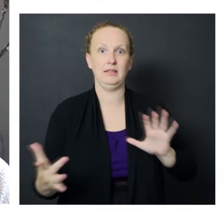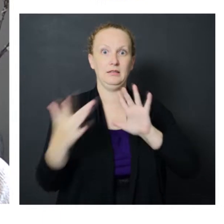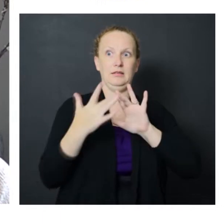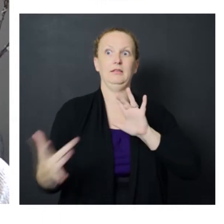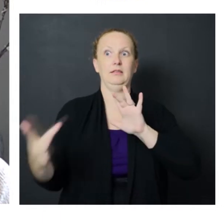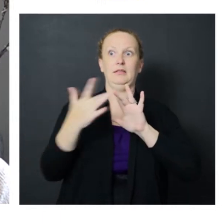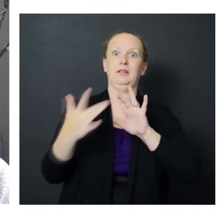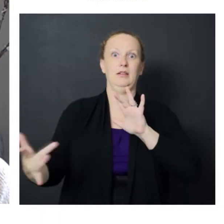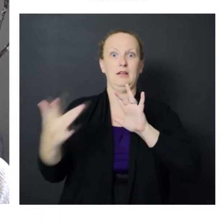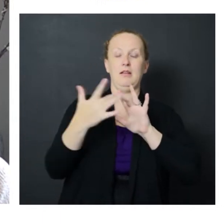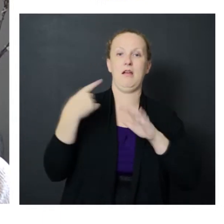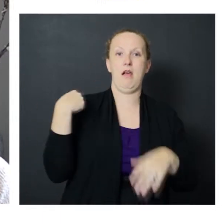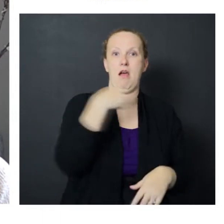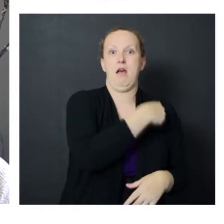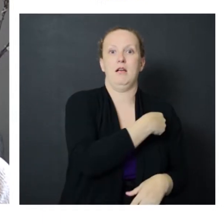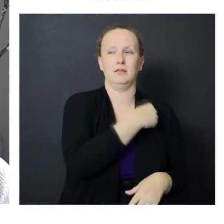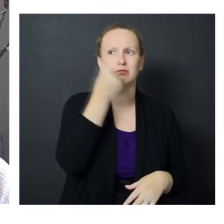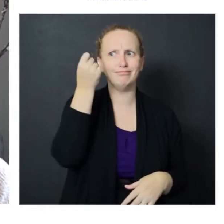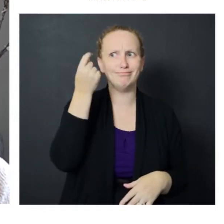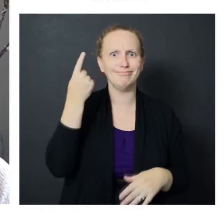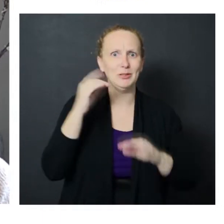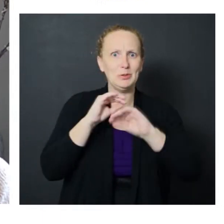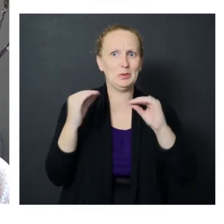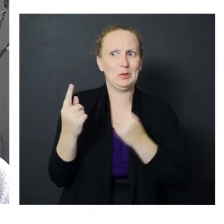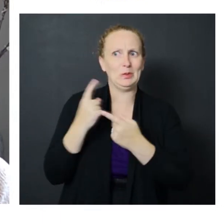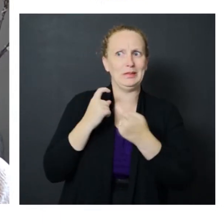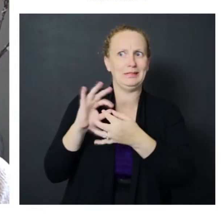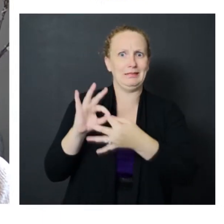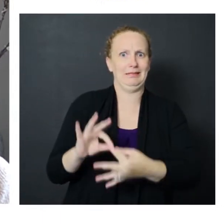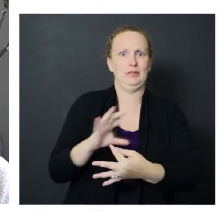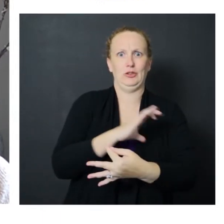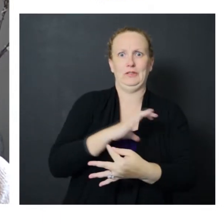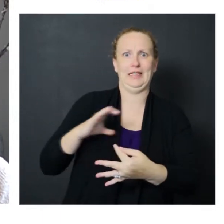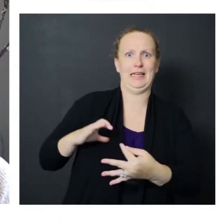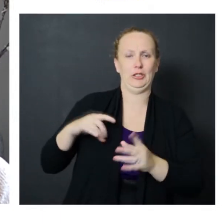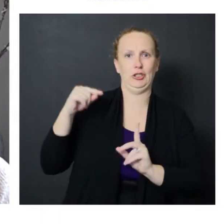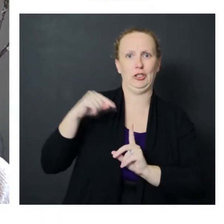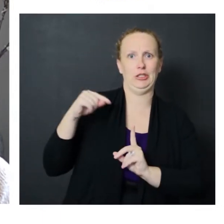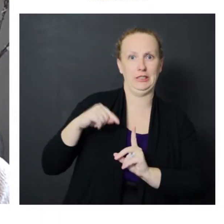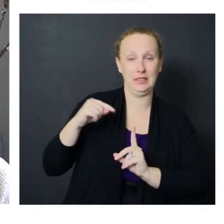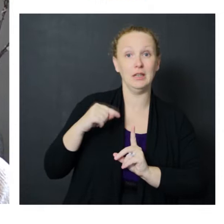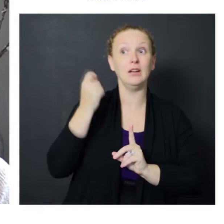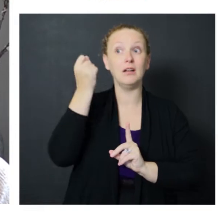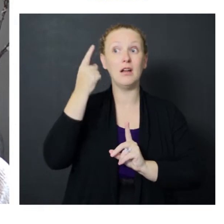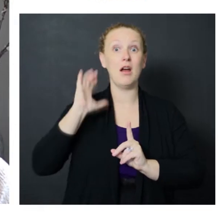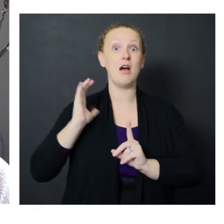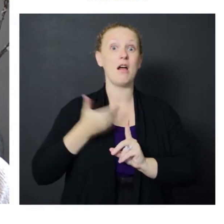have nothing to do with certification. But you know certification body is not just about the examined testing,